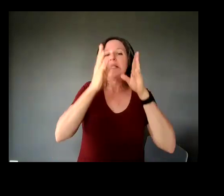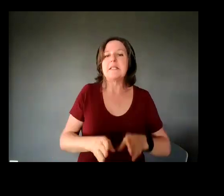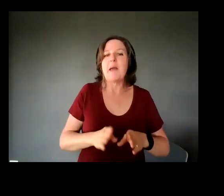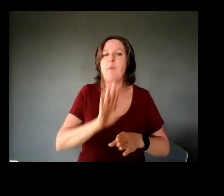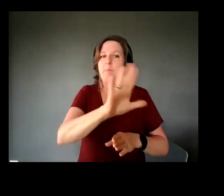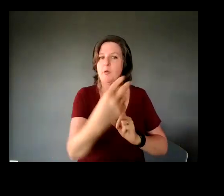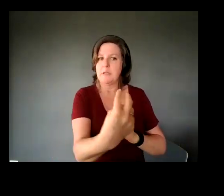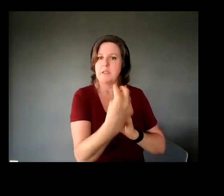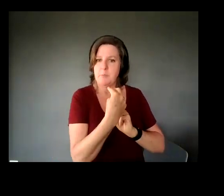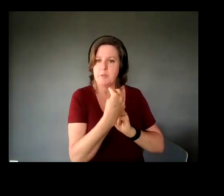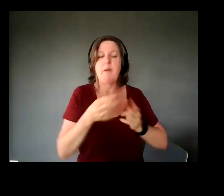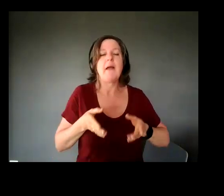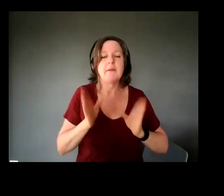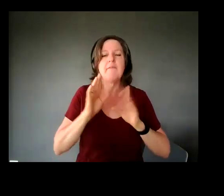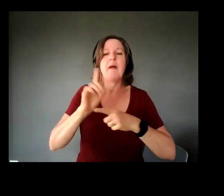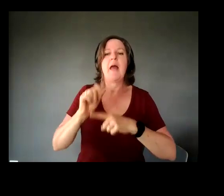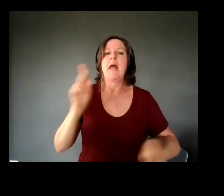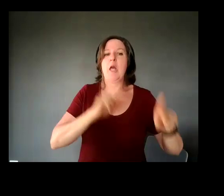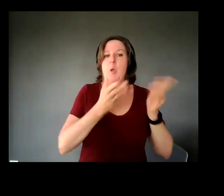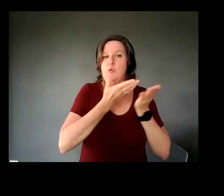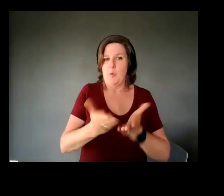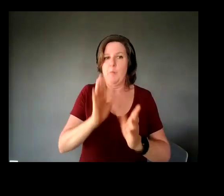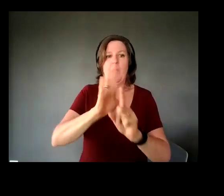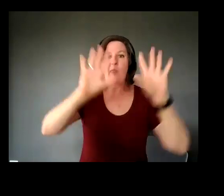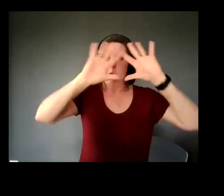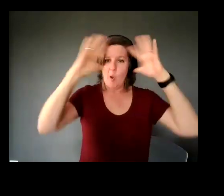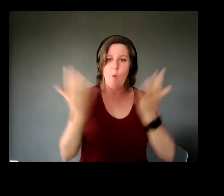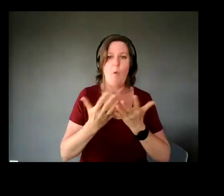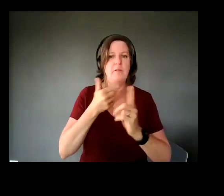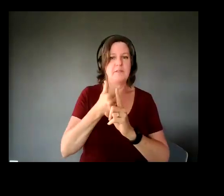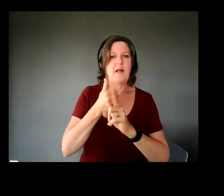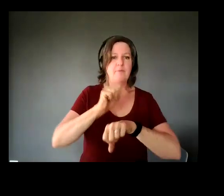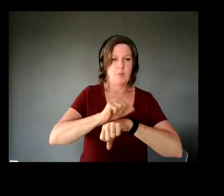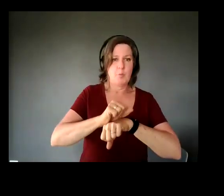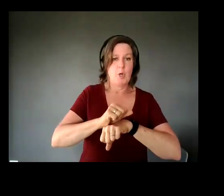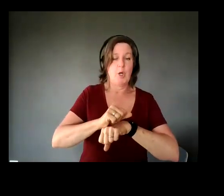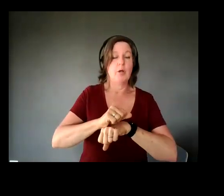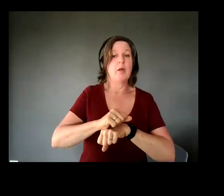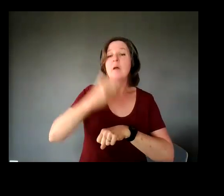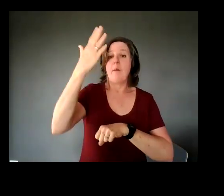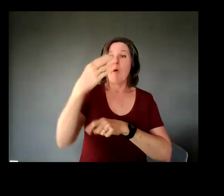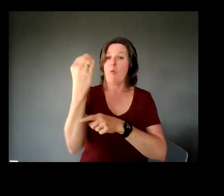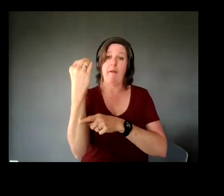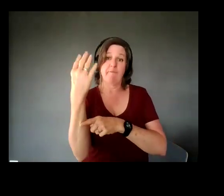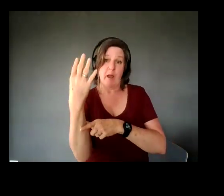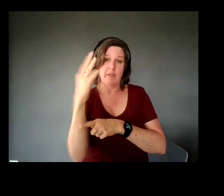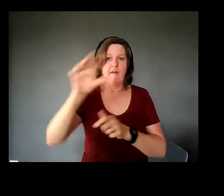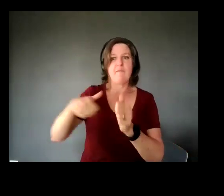Disabled people to bring their whole selves to work both in front and behind the camera in all roles.